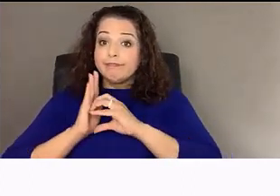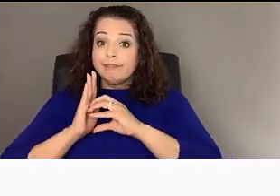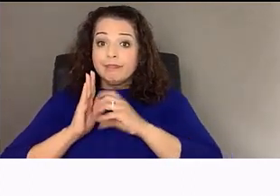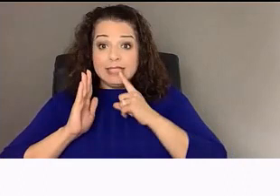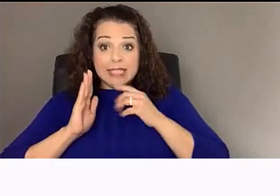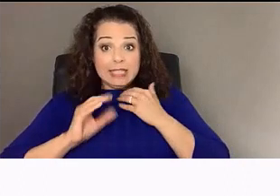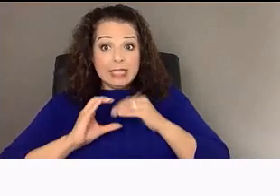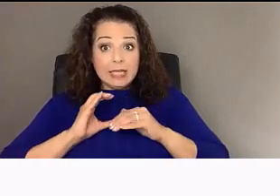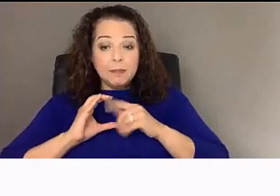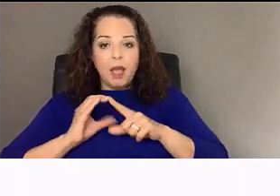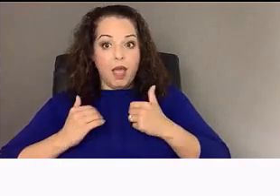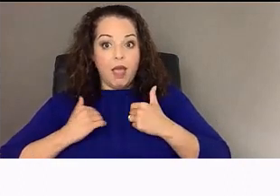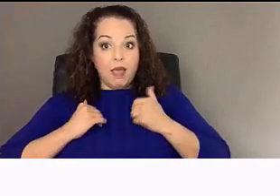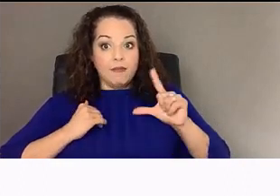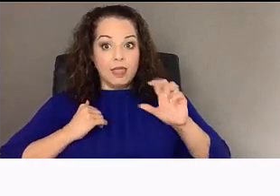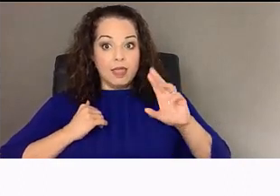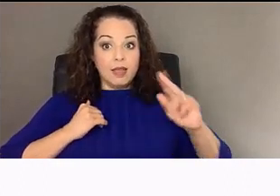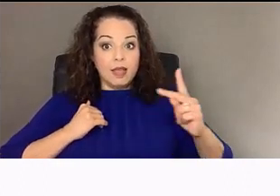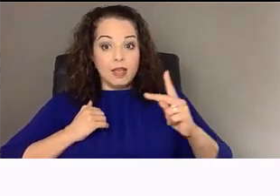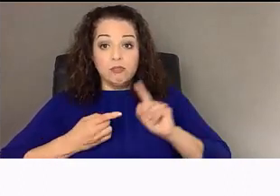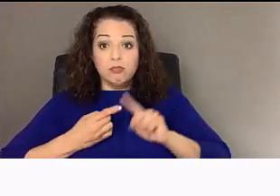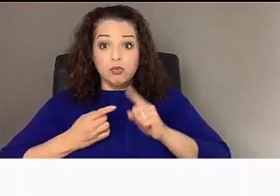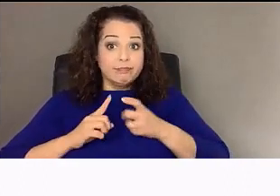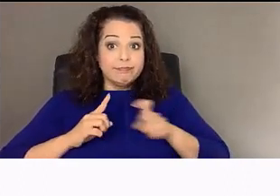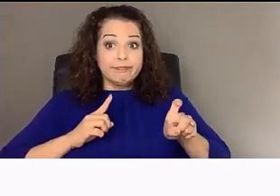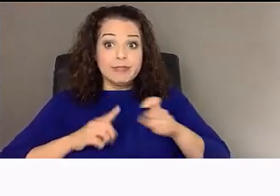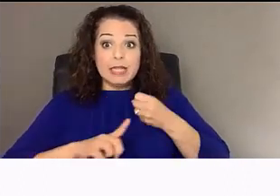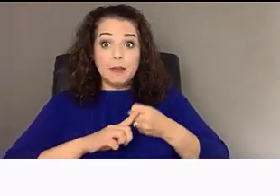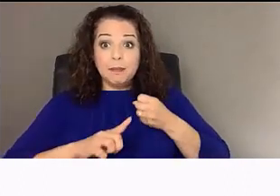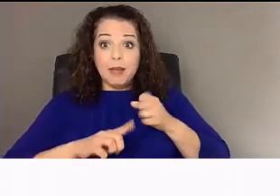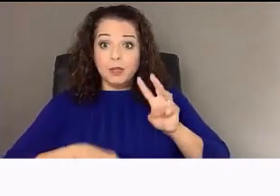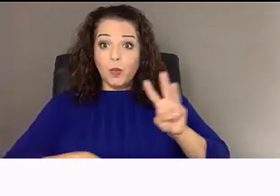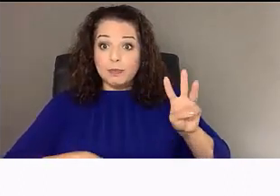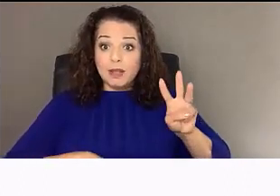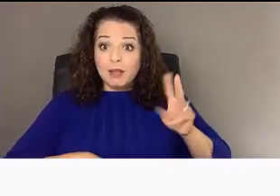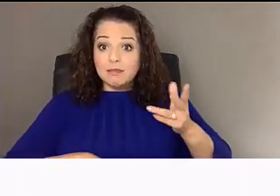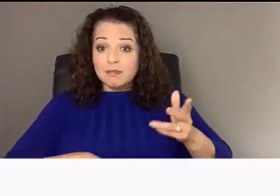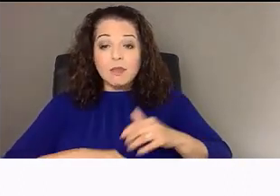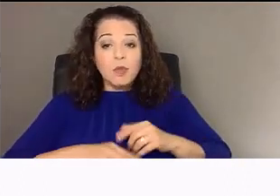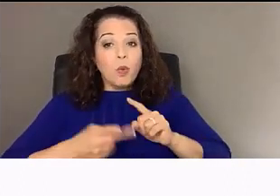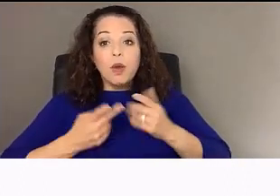I have a link to the IMPACT website. Or if we happen to have something new that